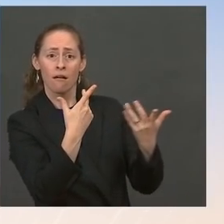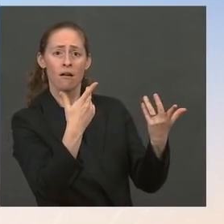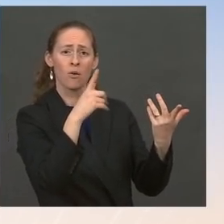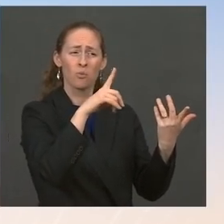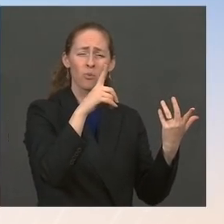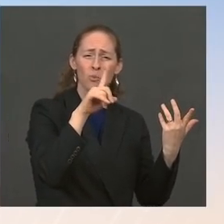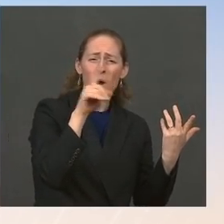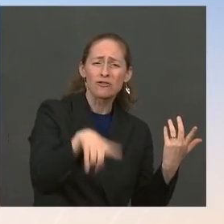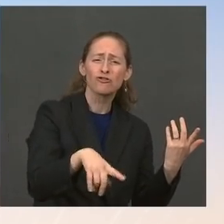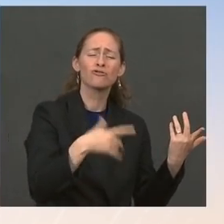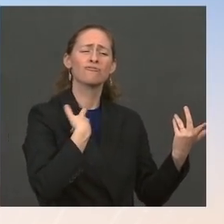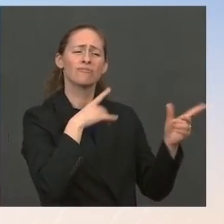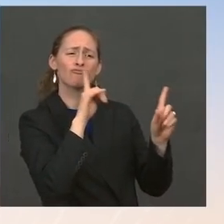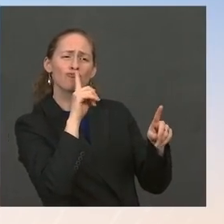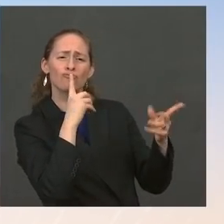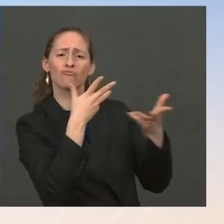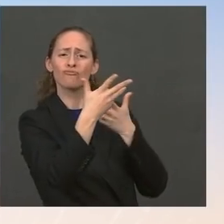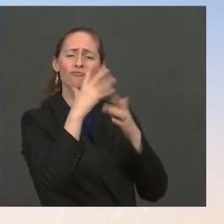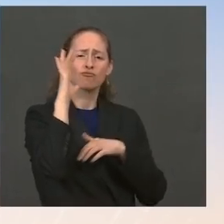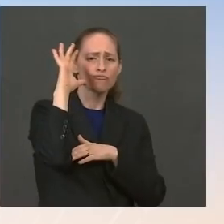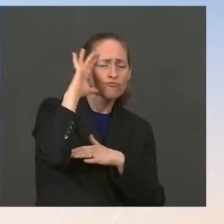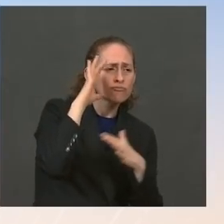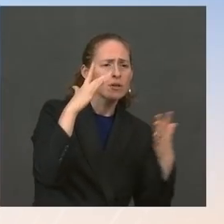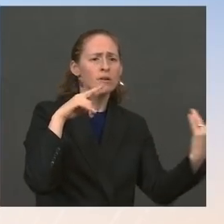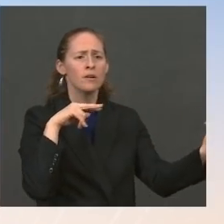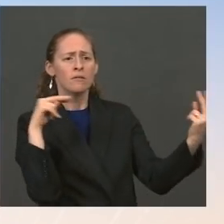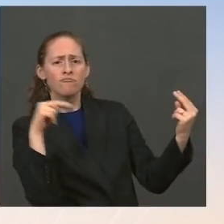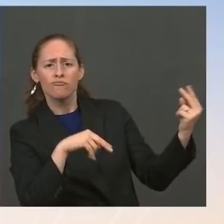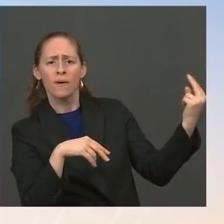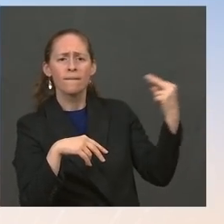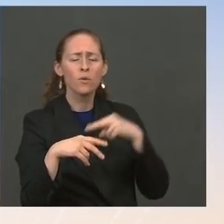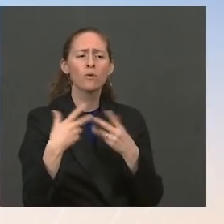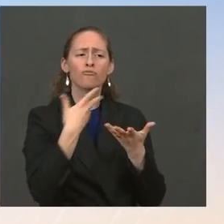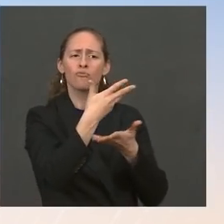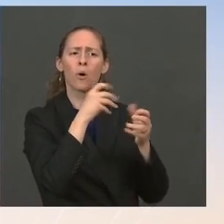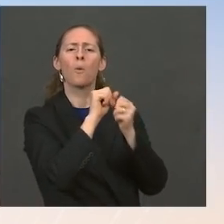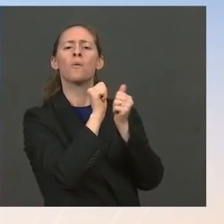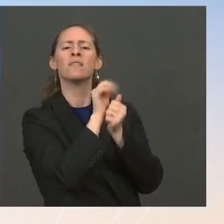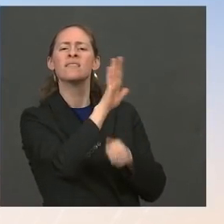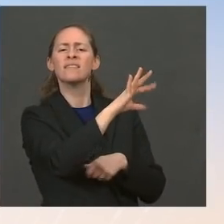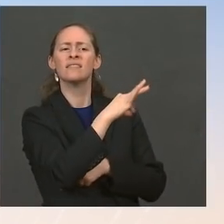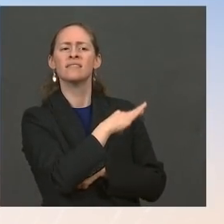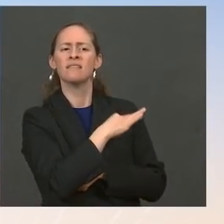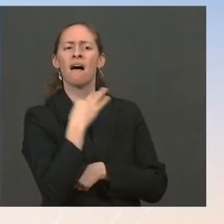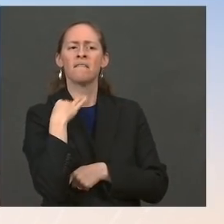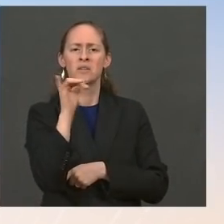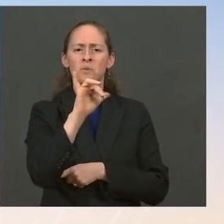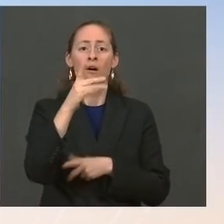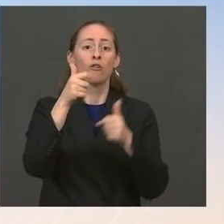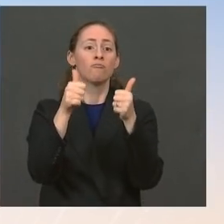We are in touch with him, with his staff through senior White House officials at this point in time. And we believe he's been operating